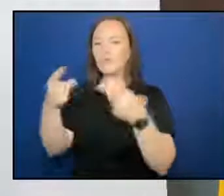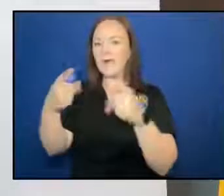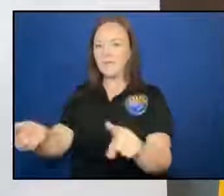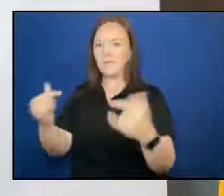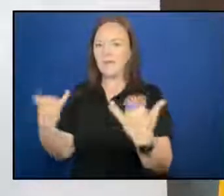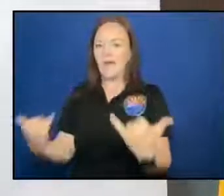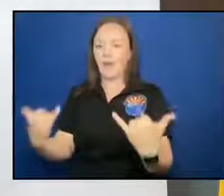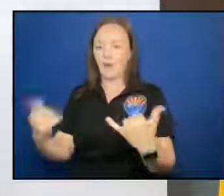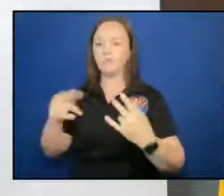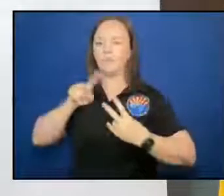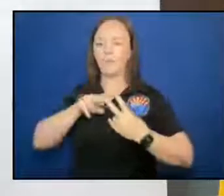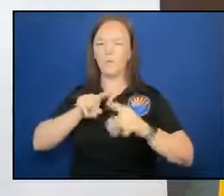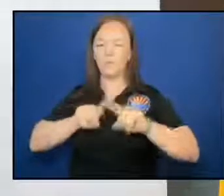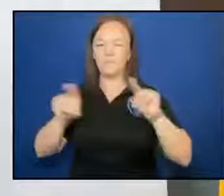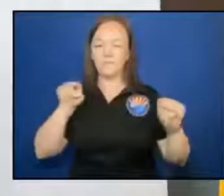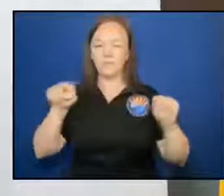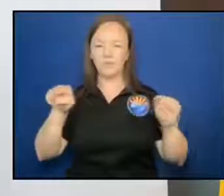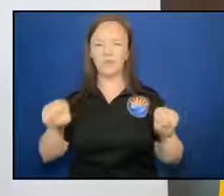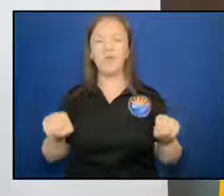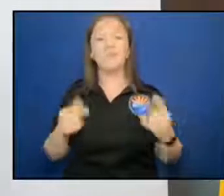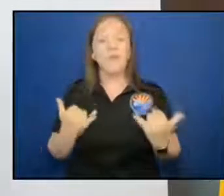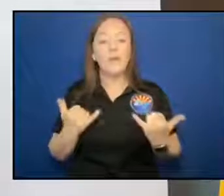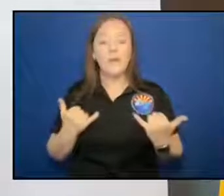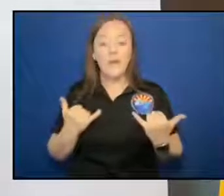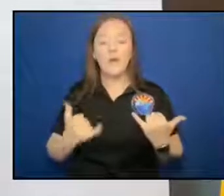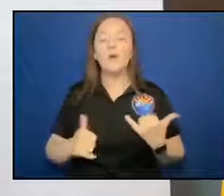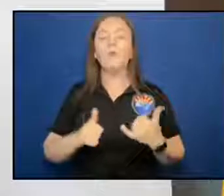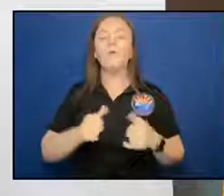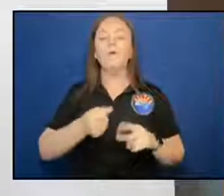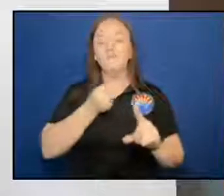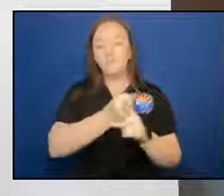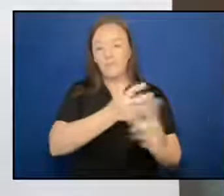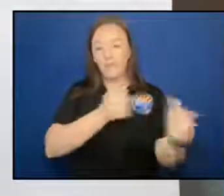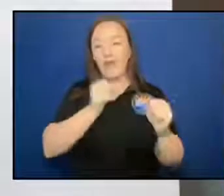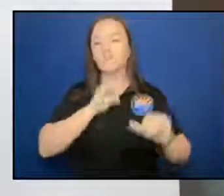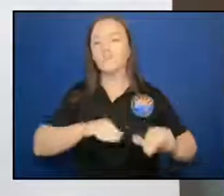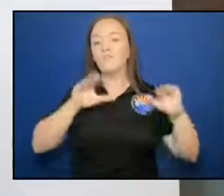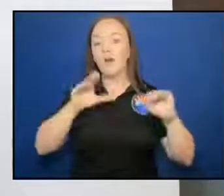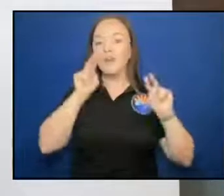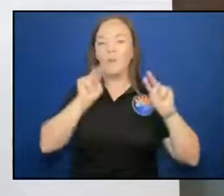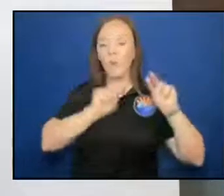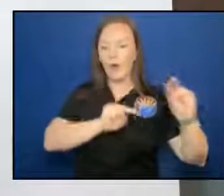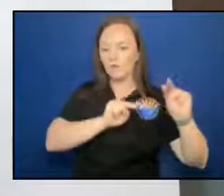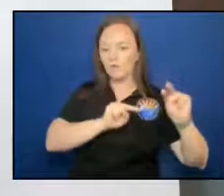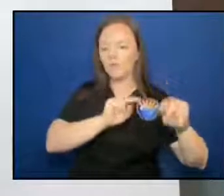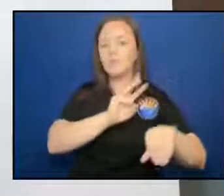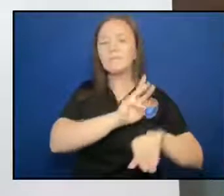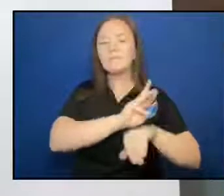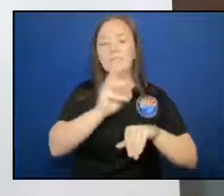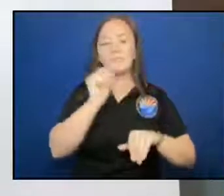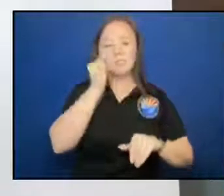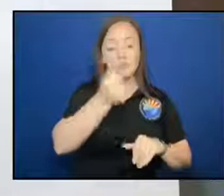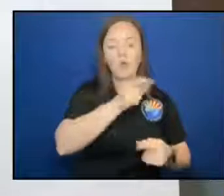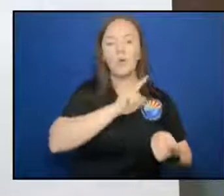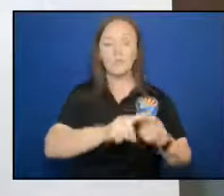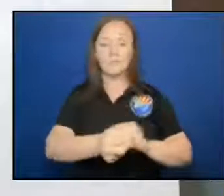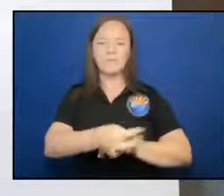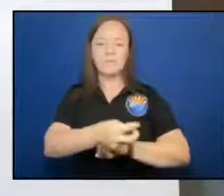SO WHAT WE ARE LOOKING AT IS THE RAINFALL AMOUNT OVER OF THE LAST THREE DAYS AND THERE HAS BEEN AS YOU